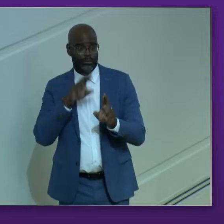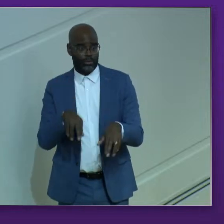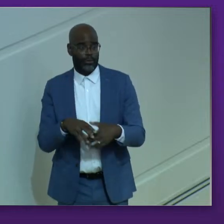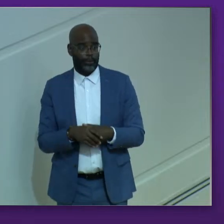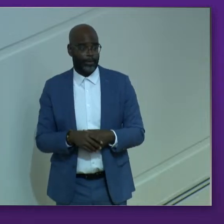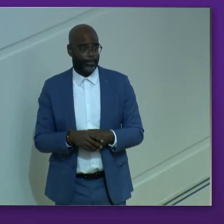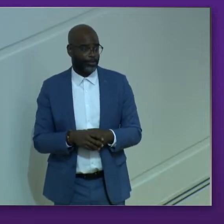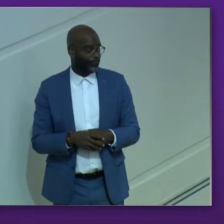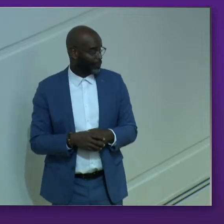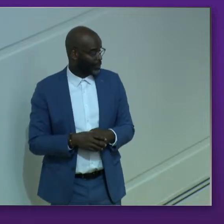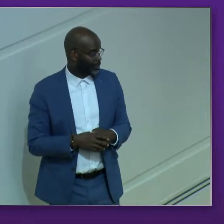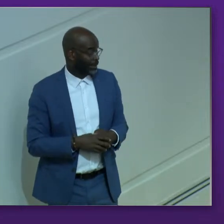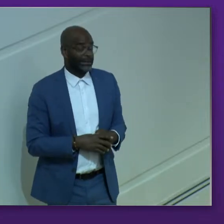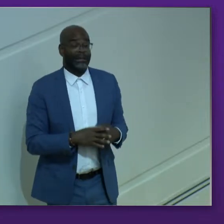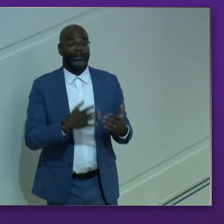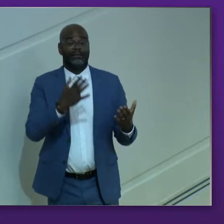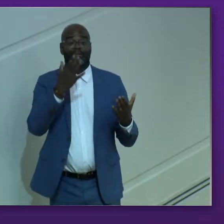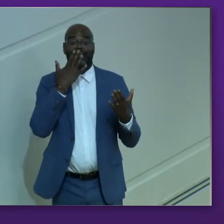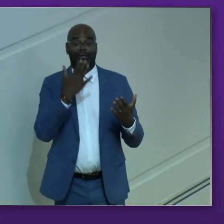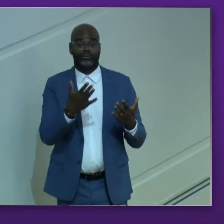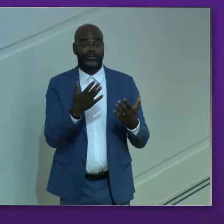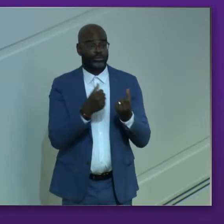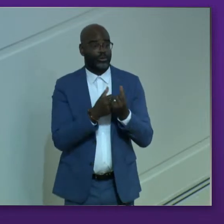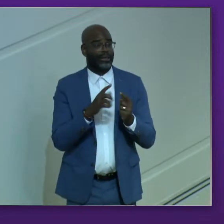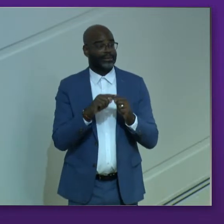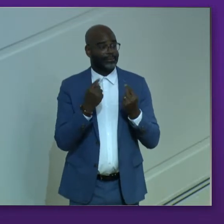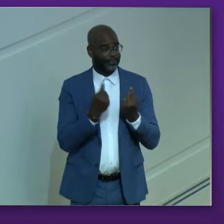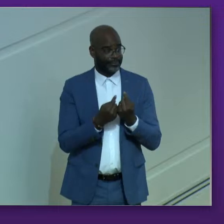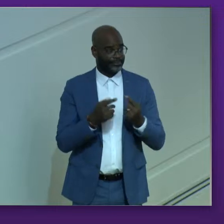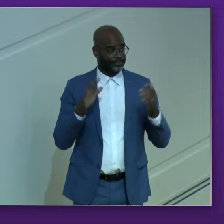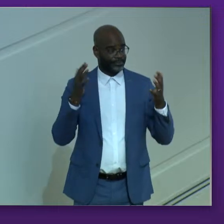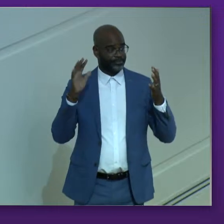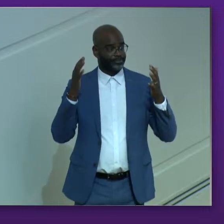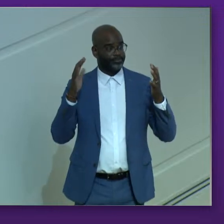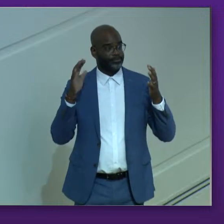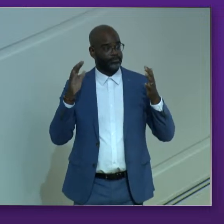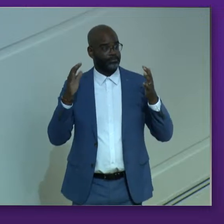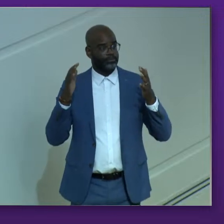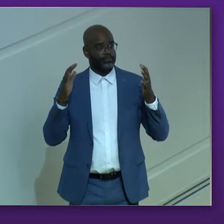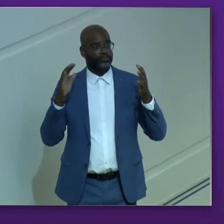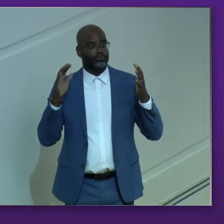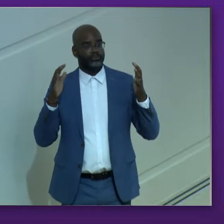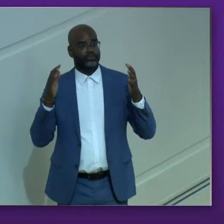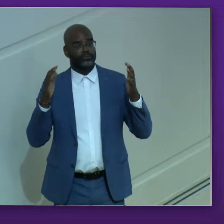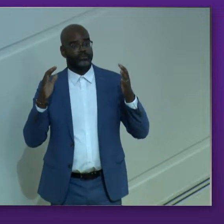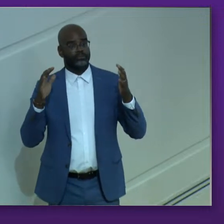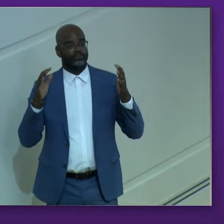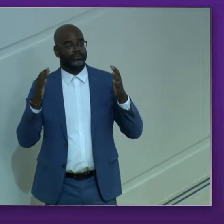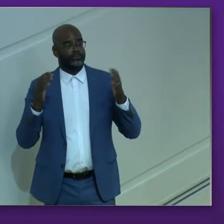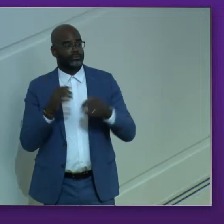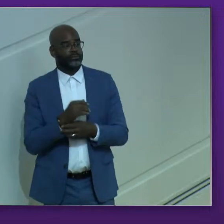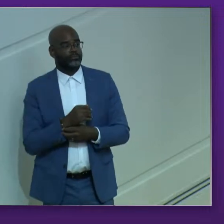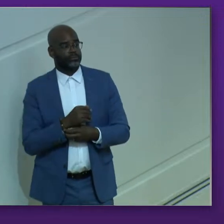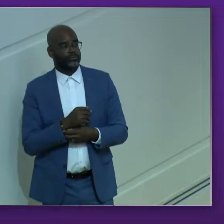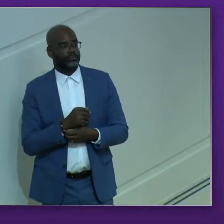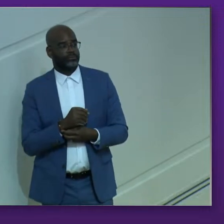MEMBERS AND NONPROFITS AND INVESTIGATED GRANT FUNDING OPPORTUNITIES. WITH THE FOCUS